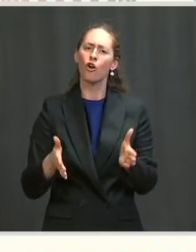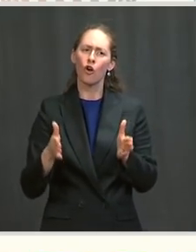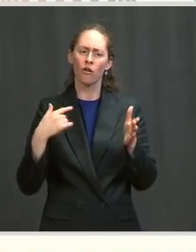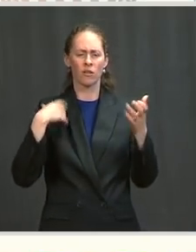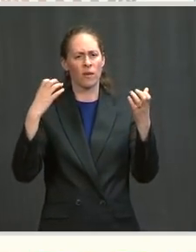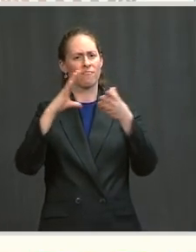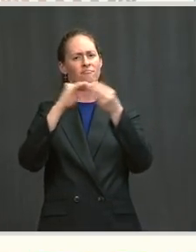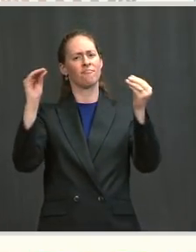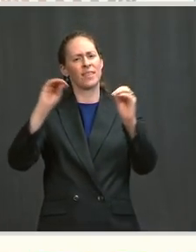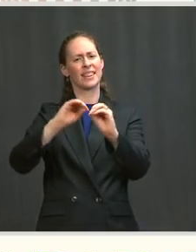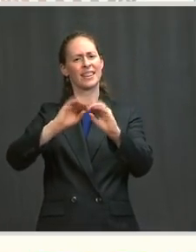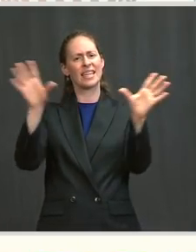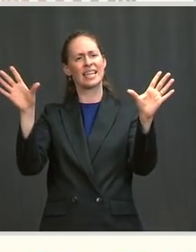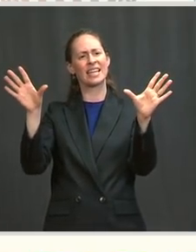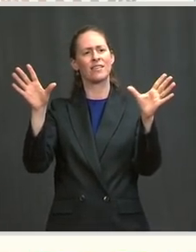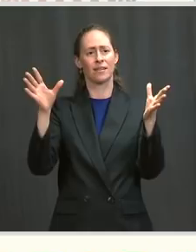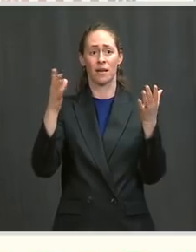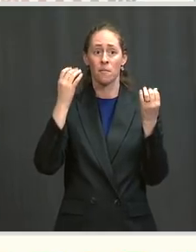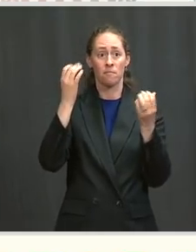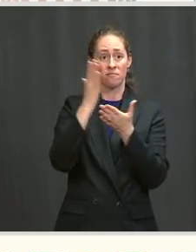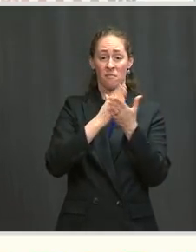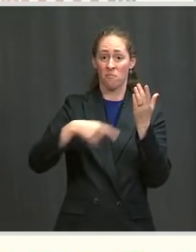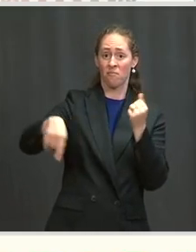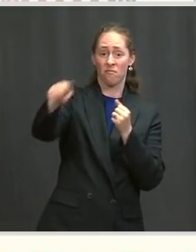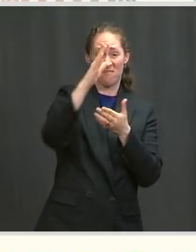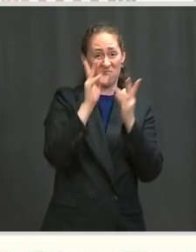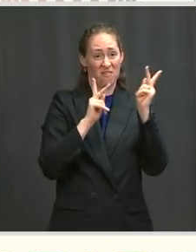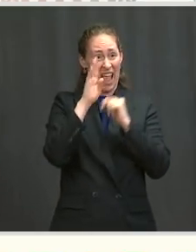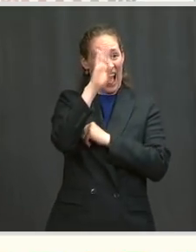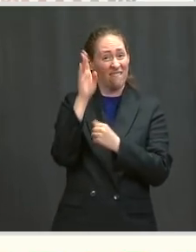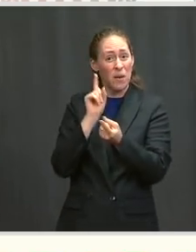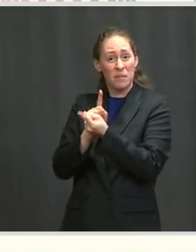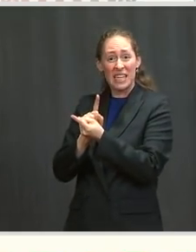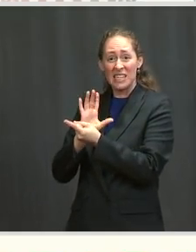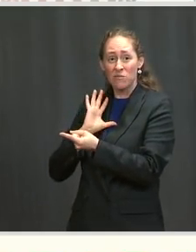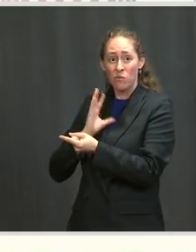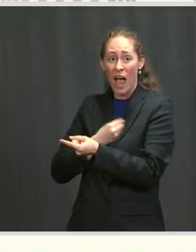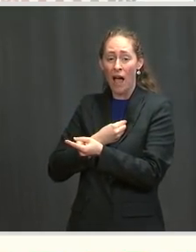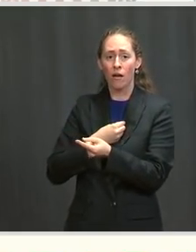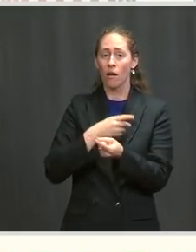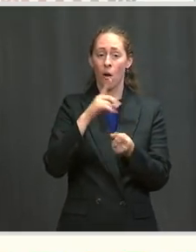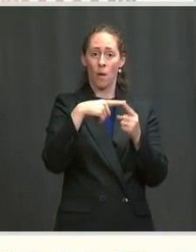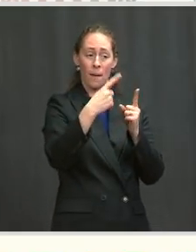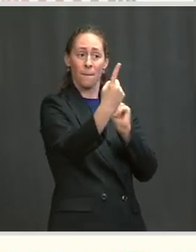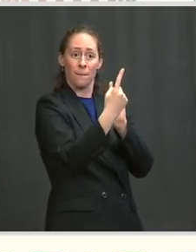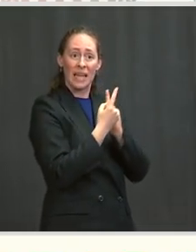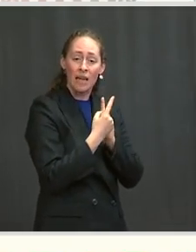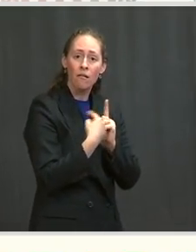Most people have never met someone who is transgender. When they meet us, see us and hear our story,